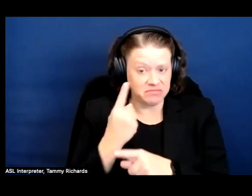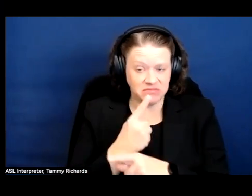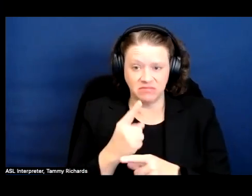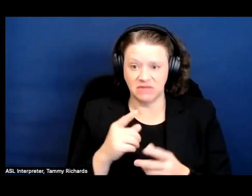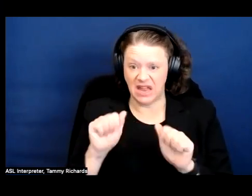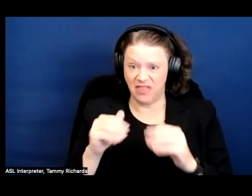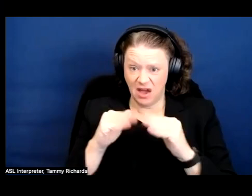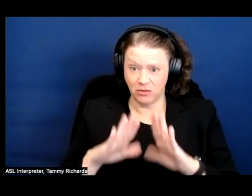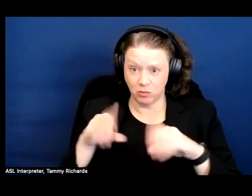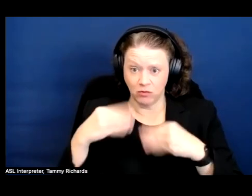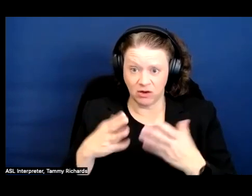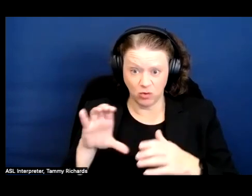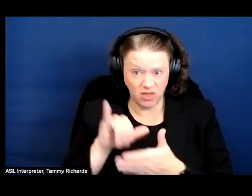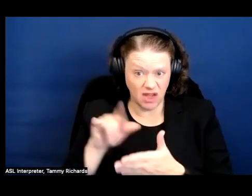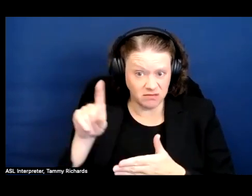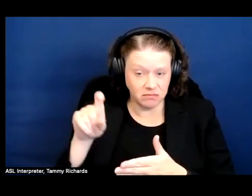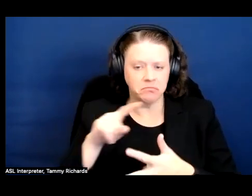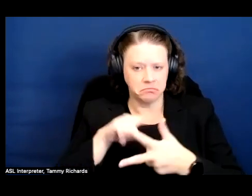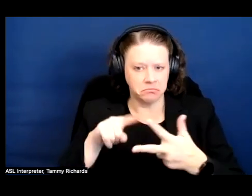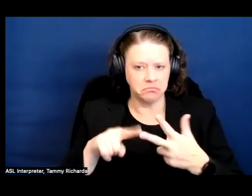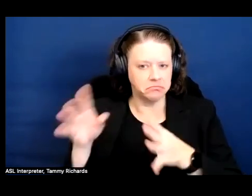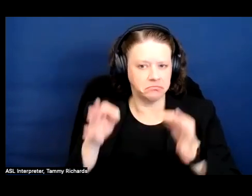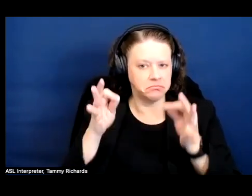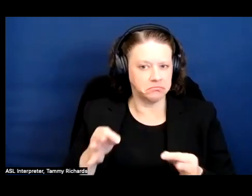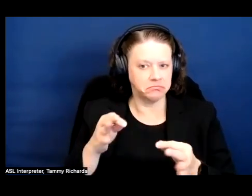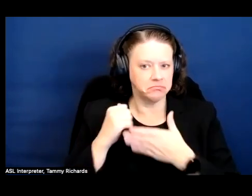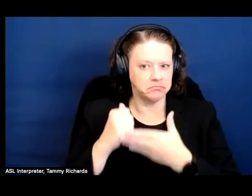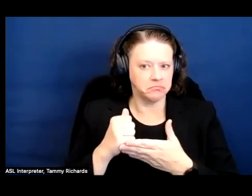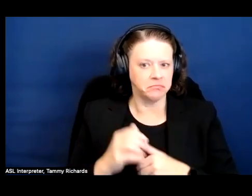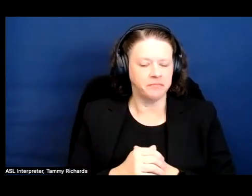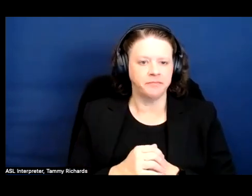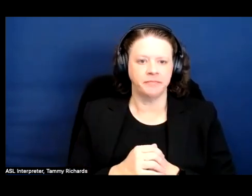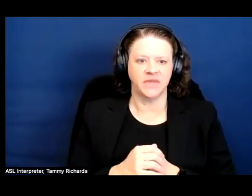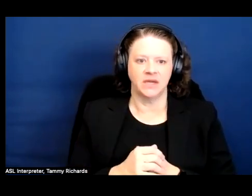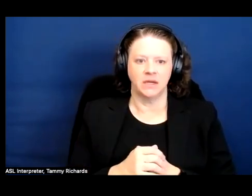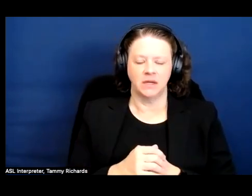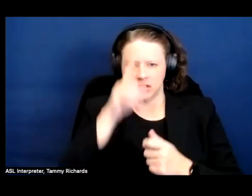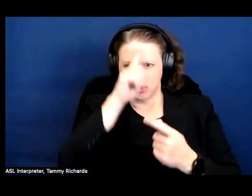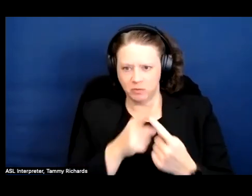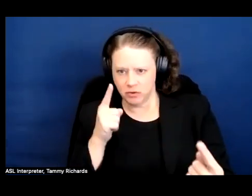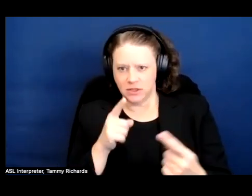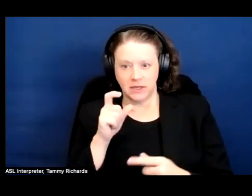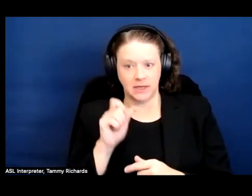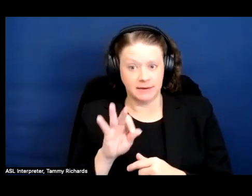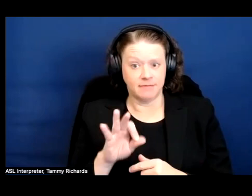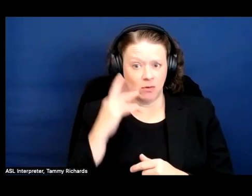the interactive process is required. A housing provider must engage with the requestor or the representative.